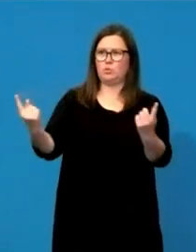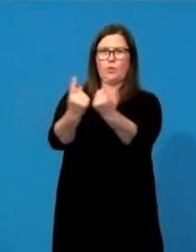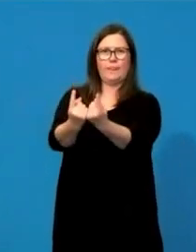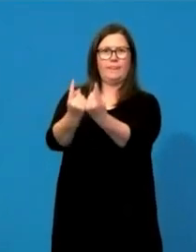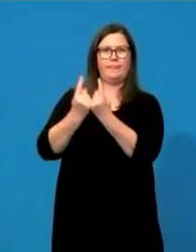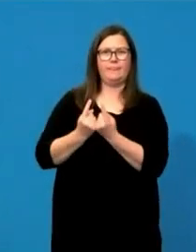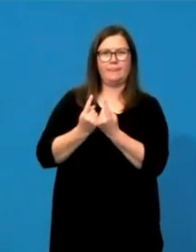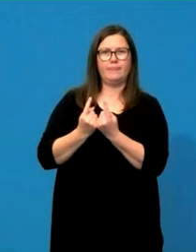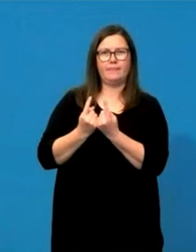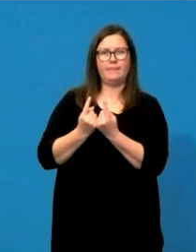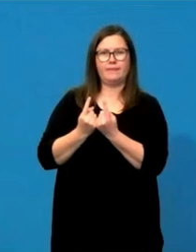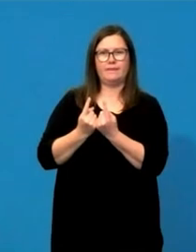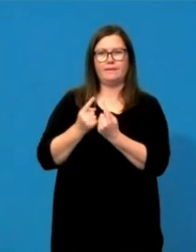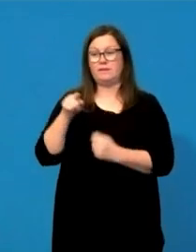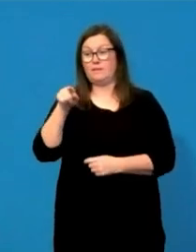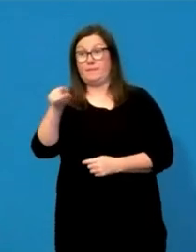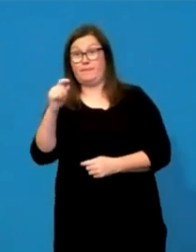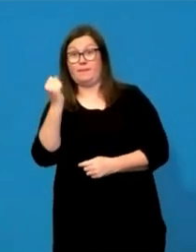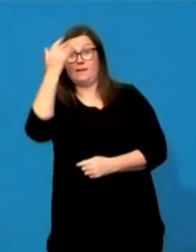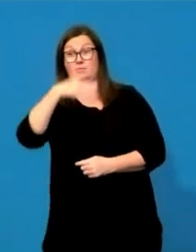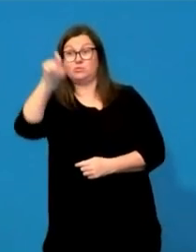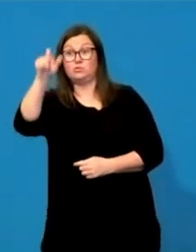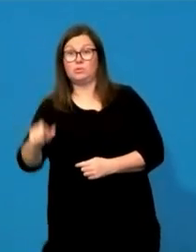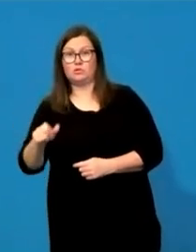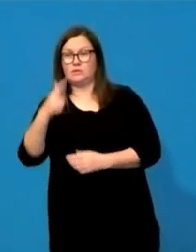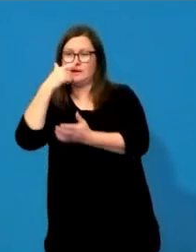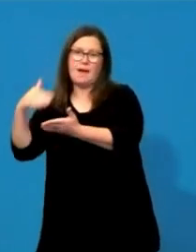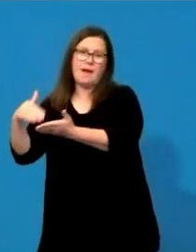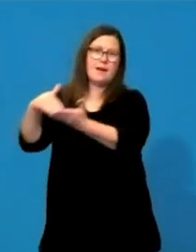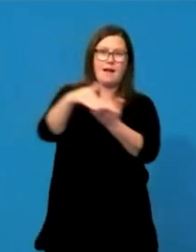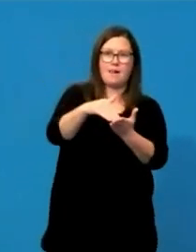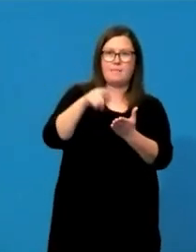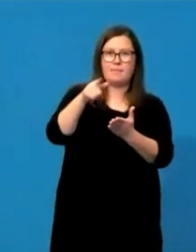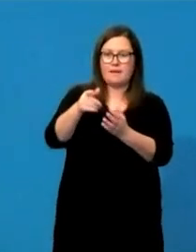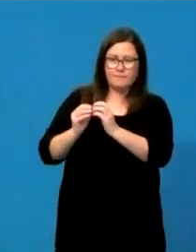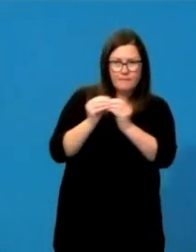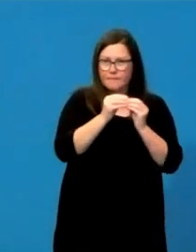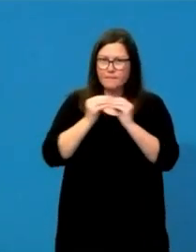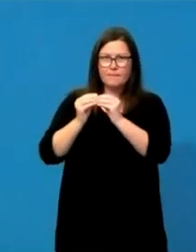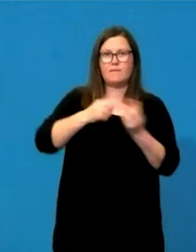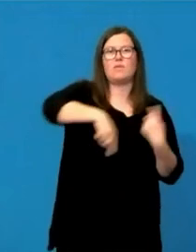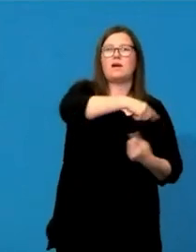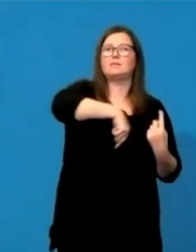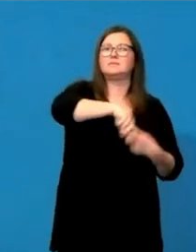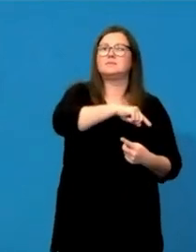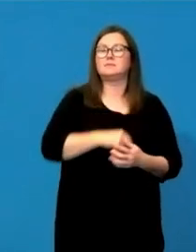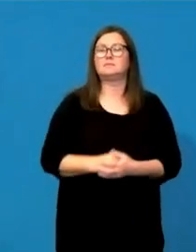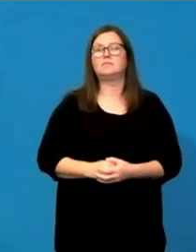And if they were to come out to community, how long should that be for?